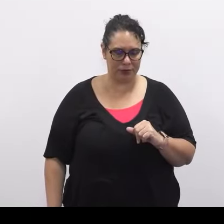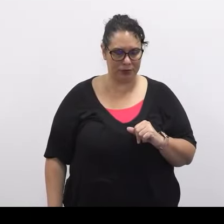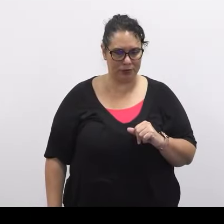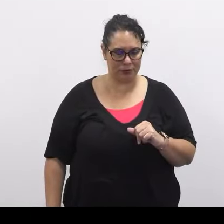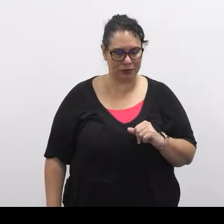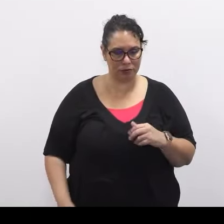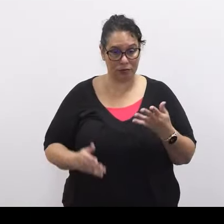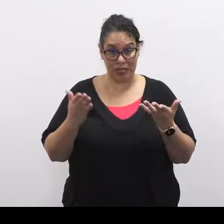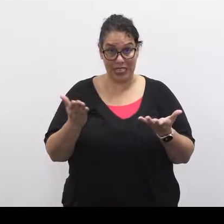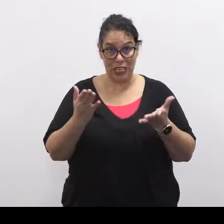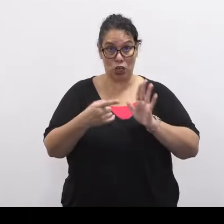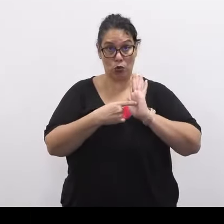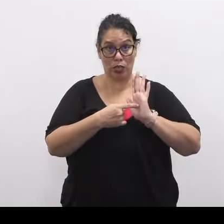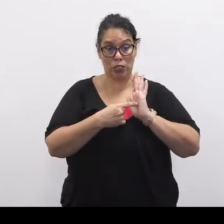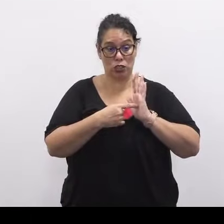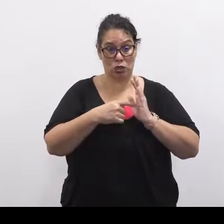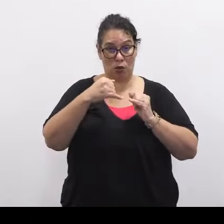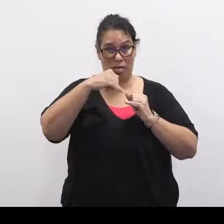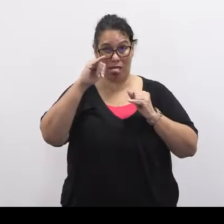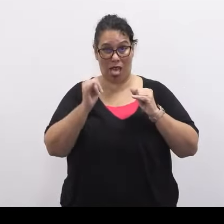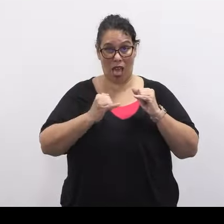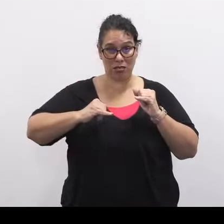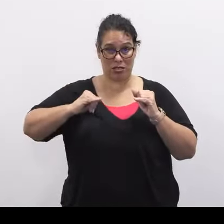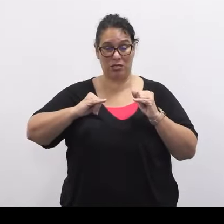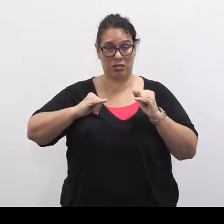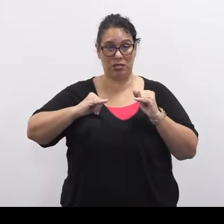Here we show where some of the lines have been redrawn.